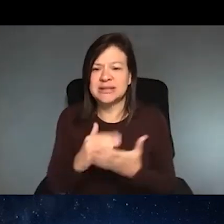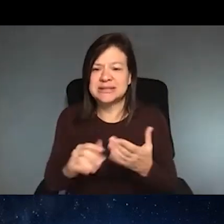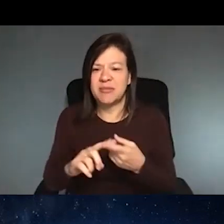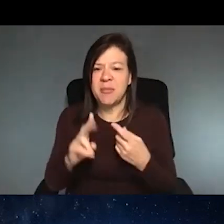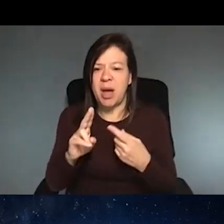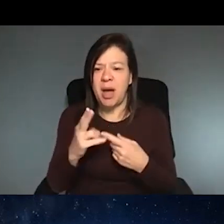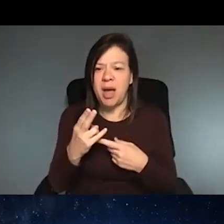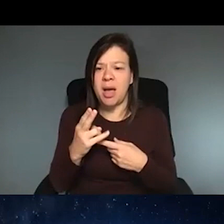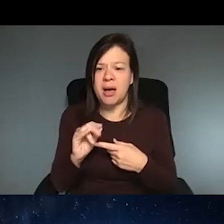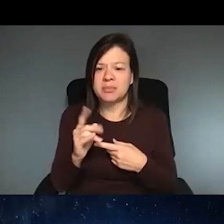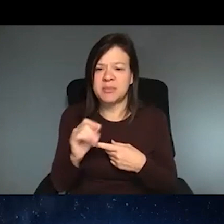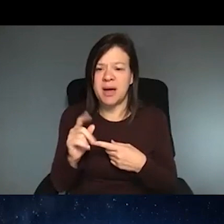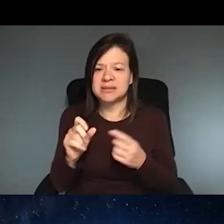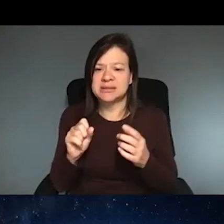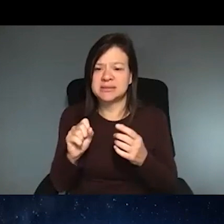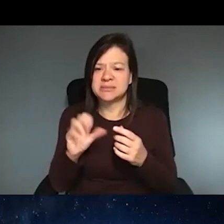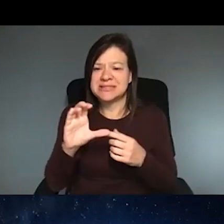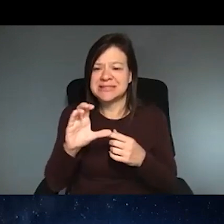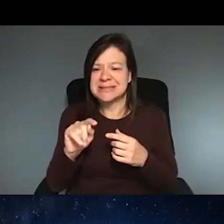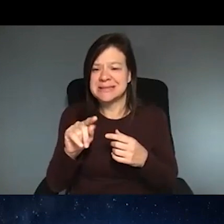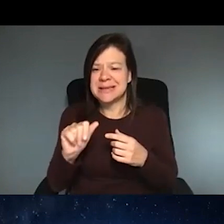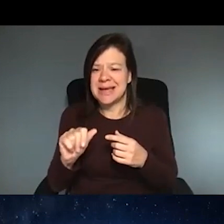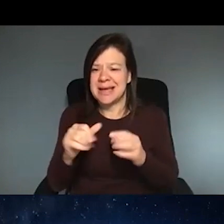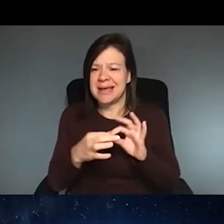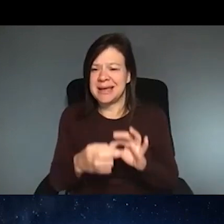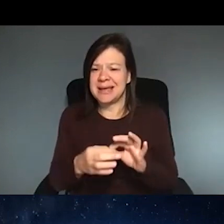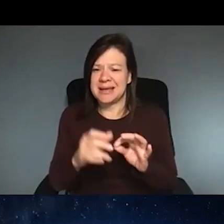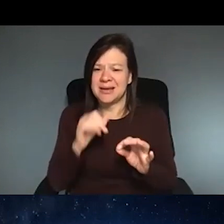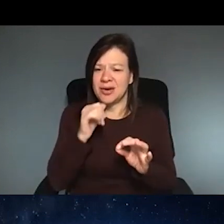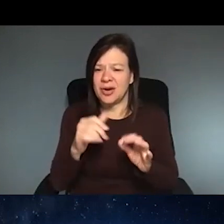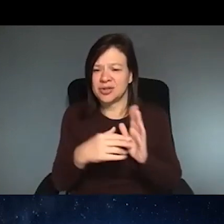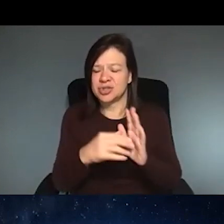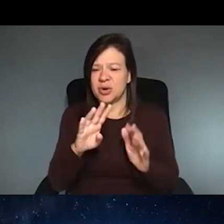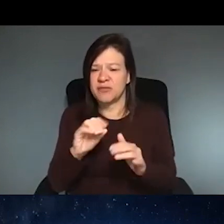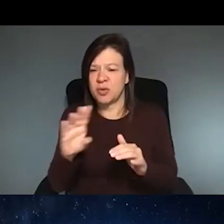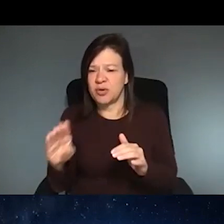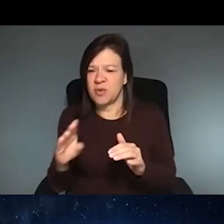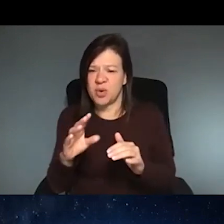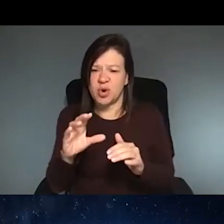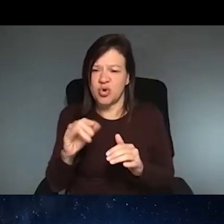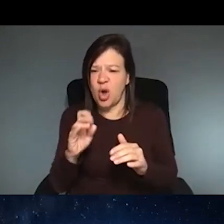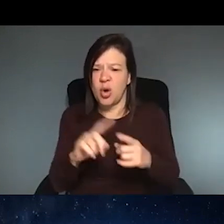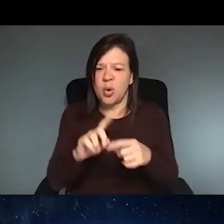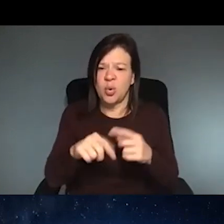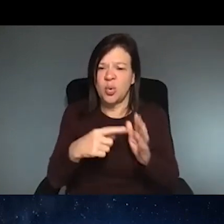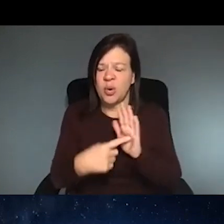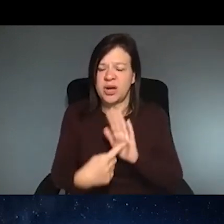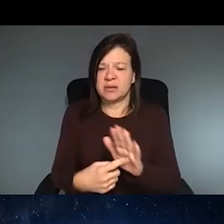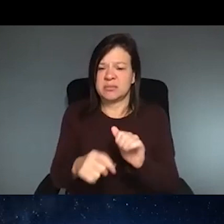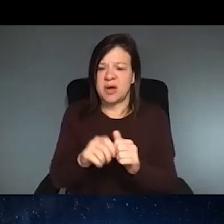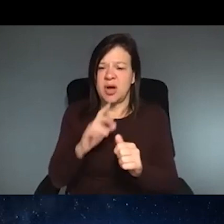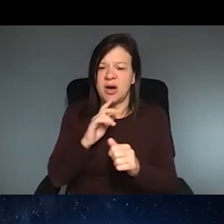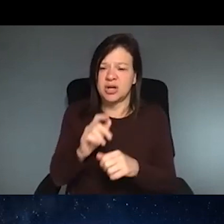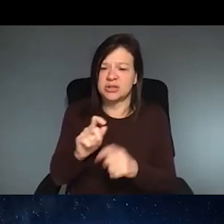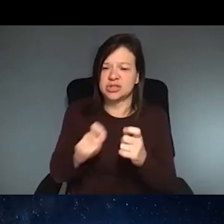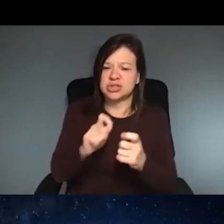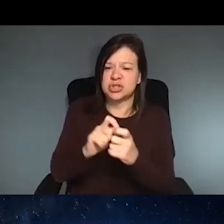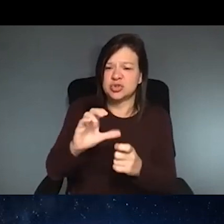RELEVANT TO THIS BUT SAY IT IN CASE SOMEONE WANTS TO ANSWER IT WHEN CRAWLED ON CERTAIN CRAWLERS ALTHOUGH